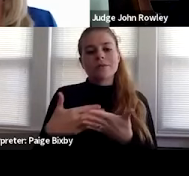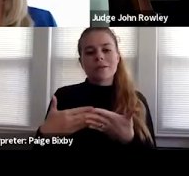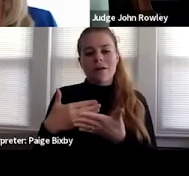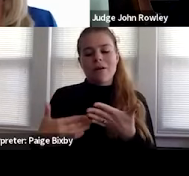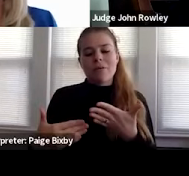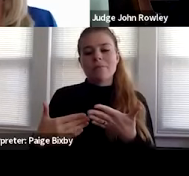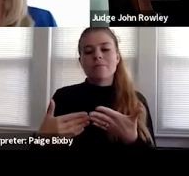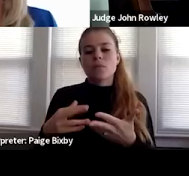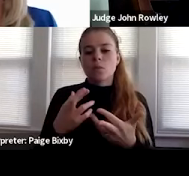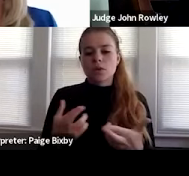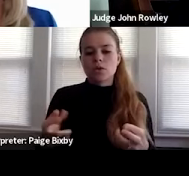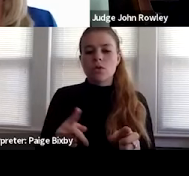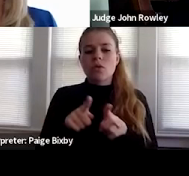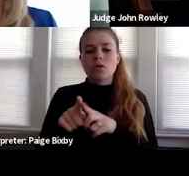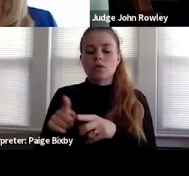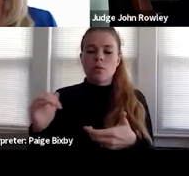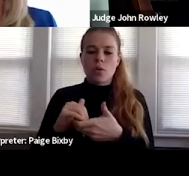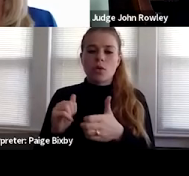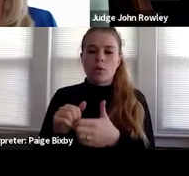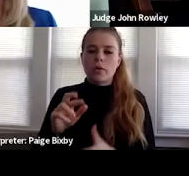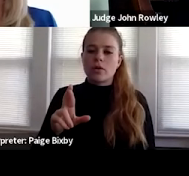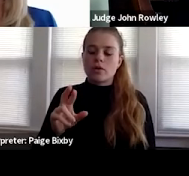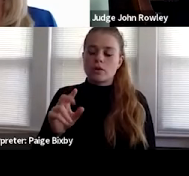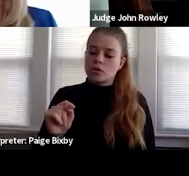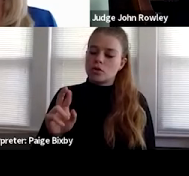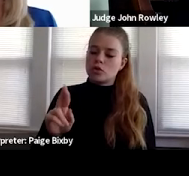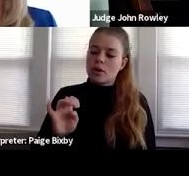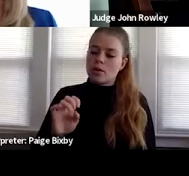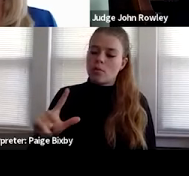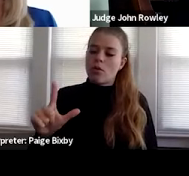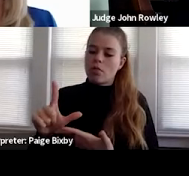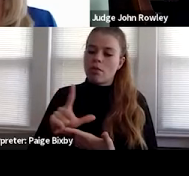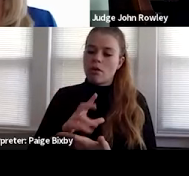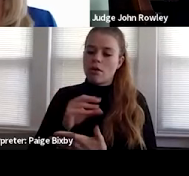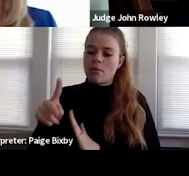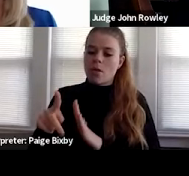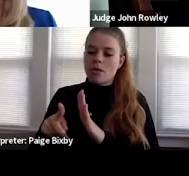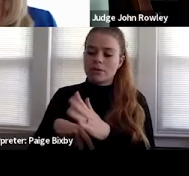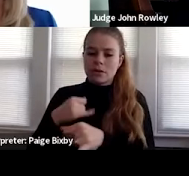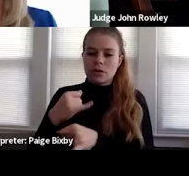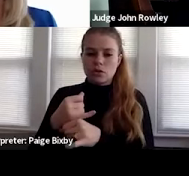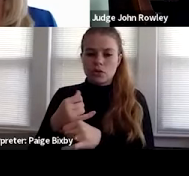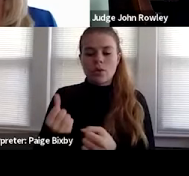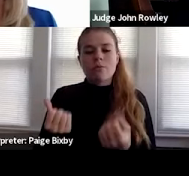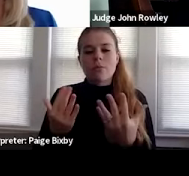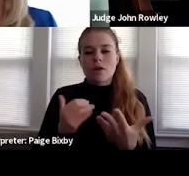We also partner with the Tribal Law and Policy Institute on many of our technical assistance to tribal communities.